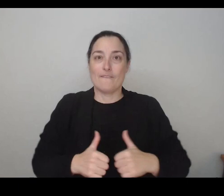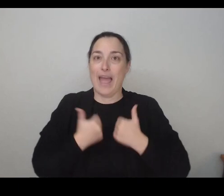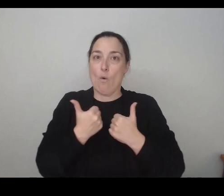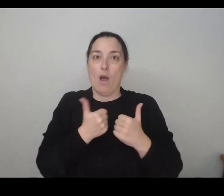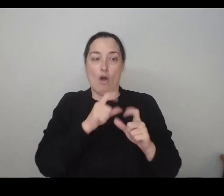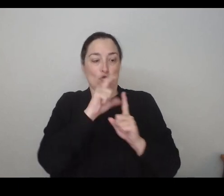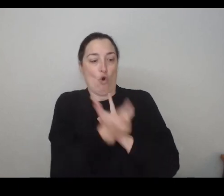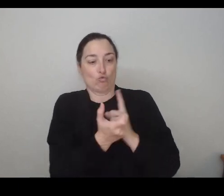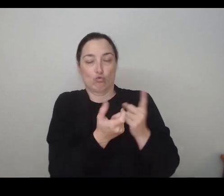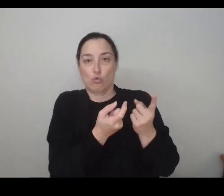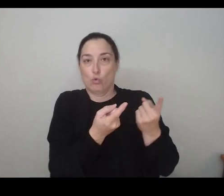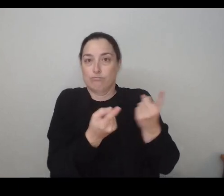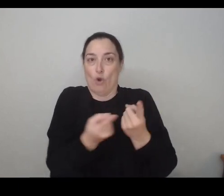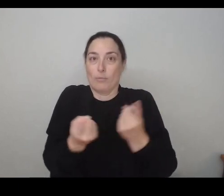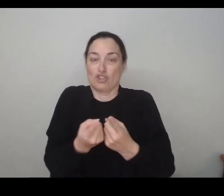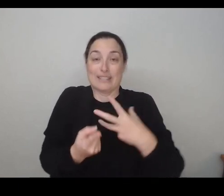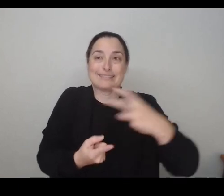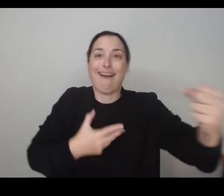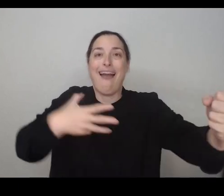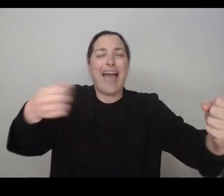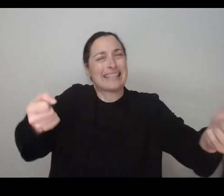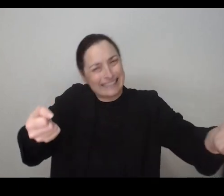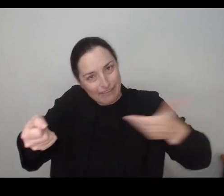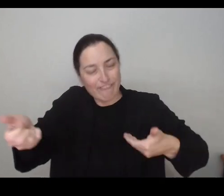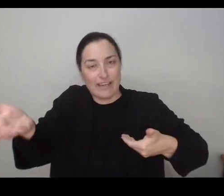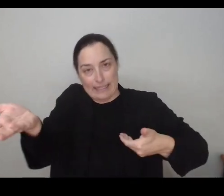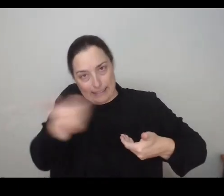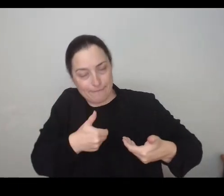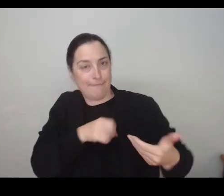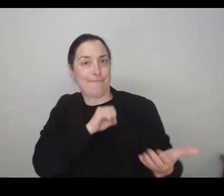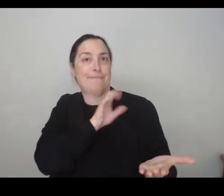For me, this is, again, a proof that opportunities